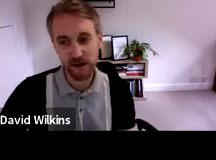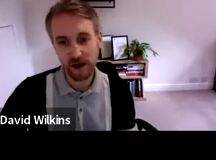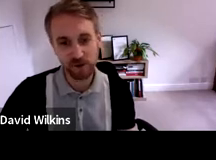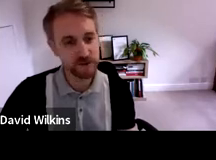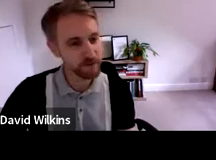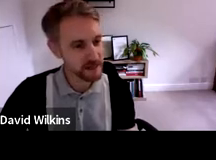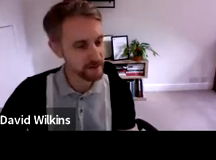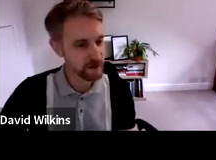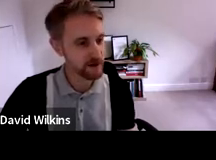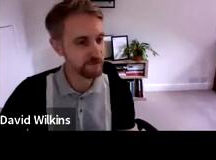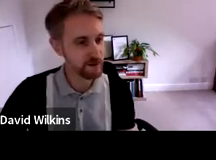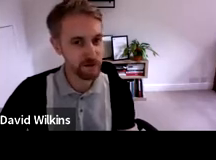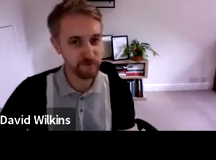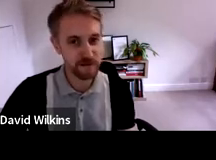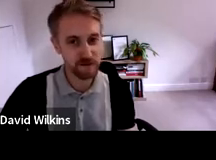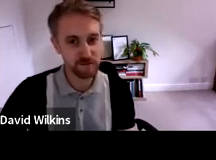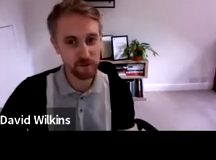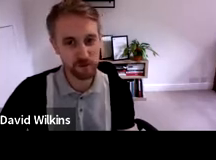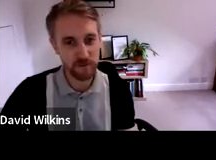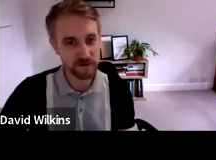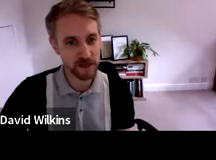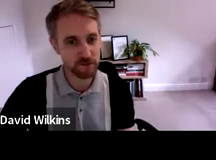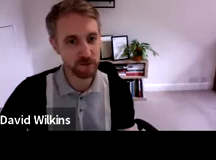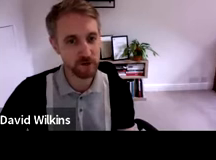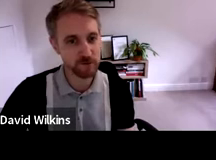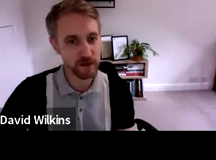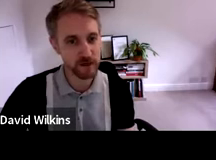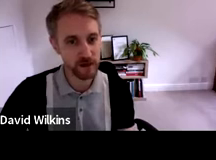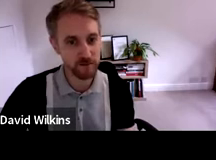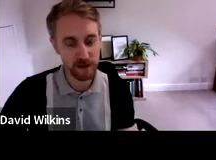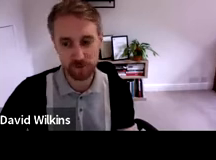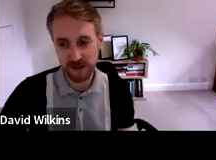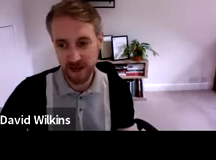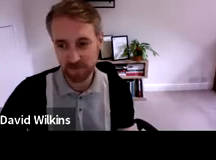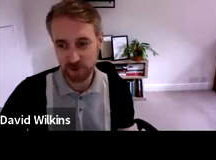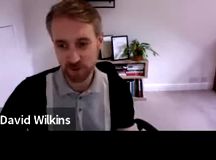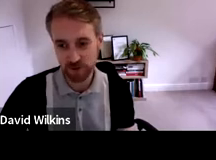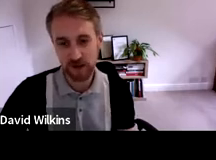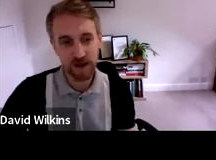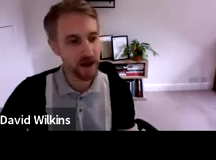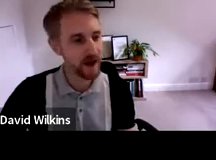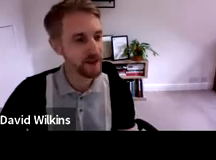David Wilkins: Particularly in relation to the question of what matters to people living with dementia and their families, the presentation.